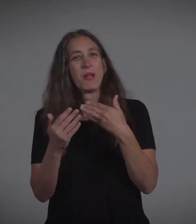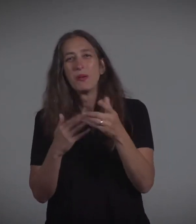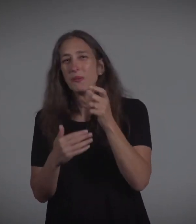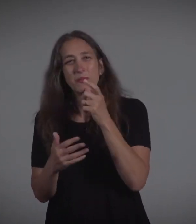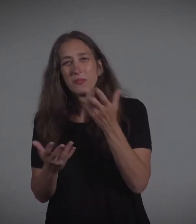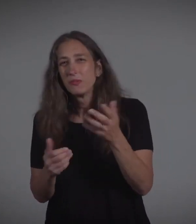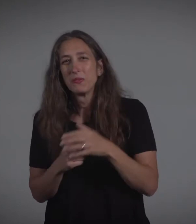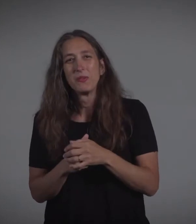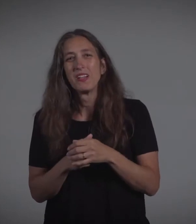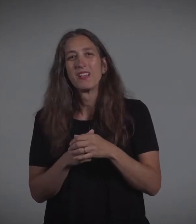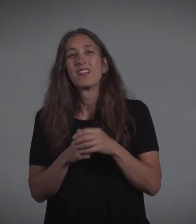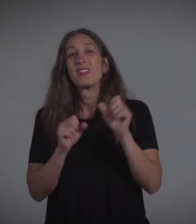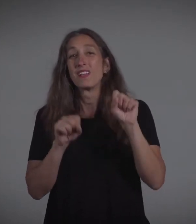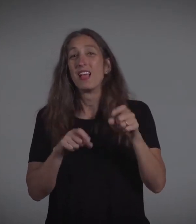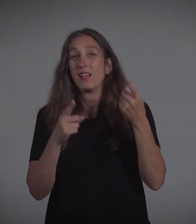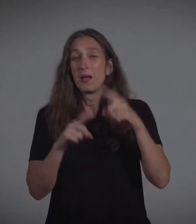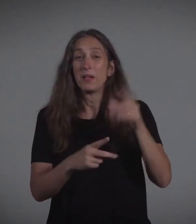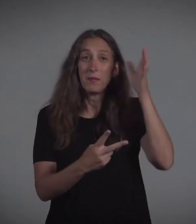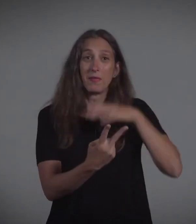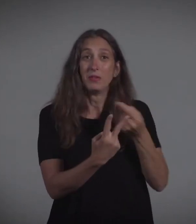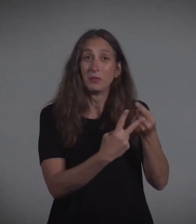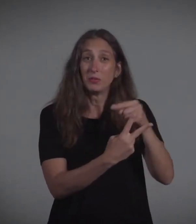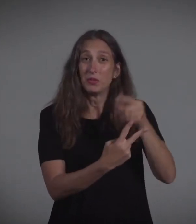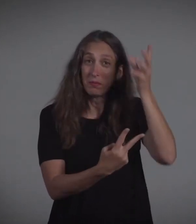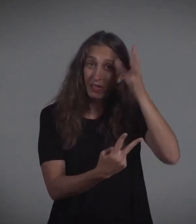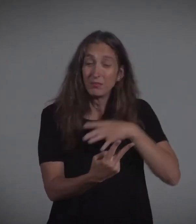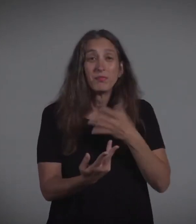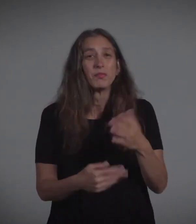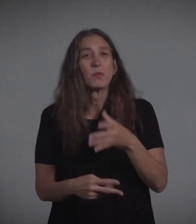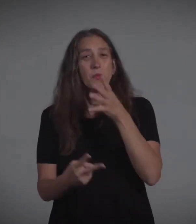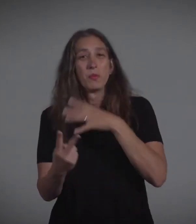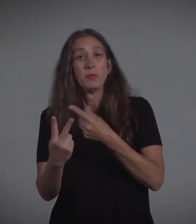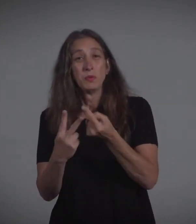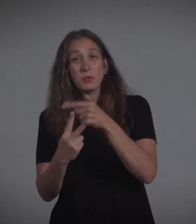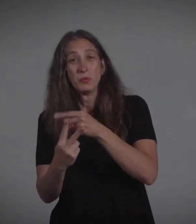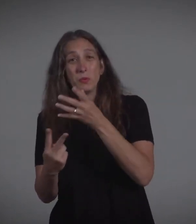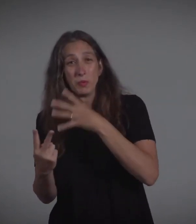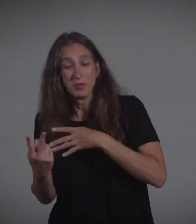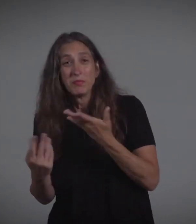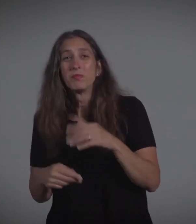It can occur between same-sex couples, straight couples,